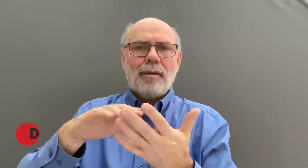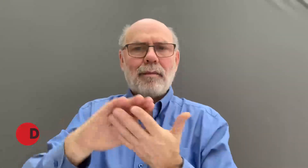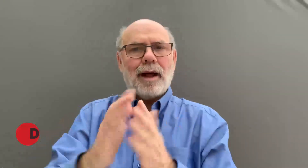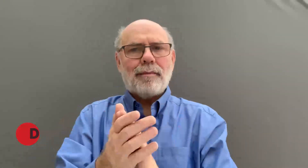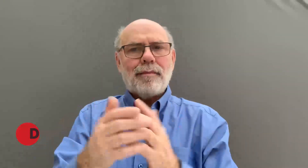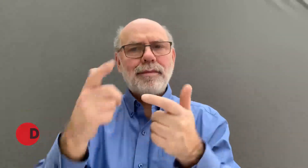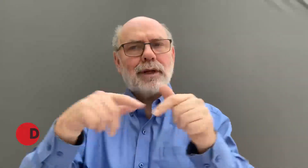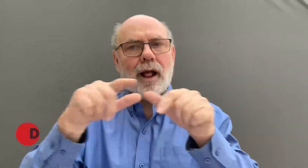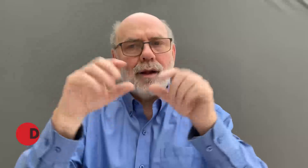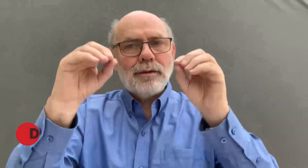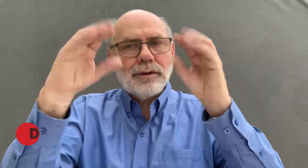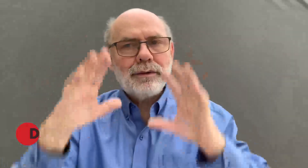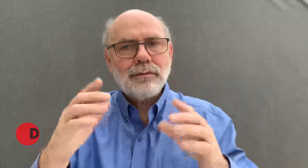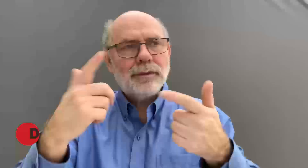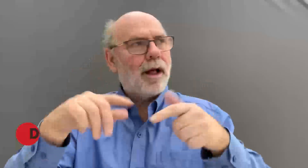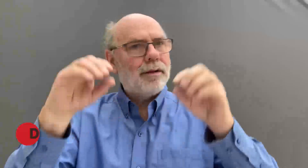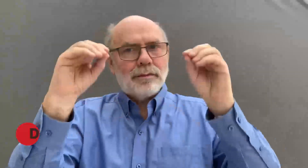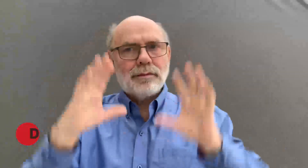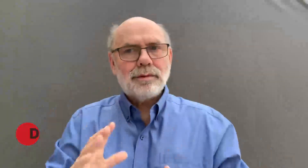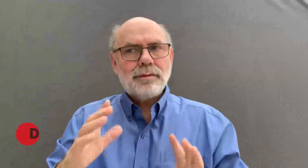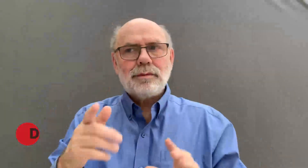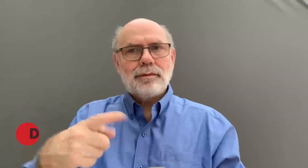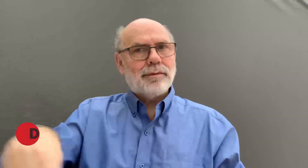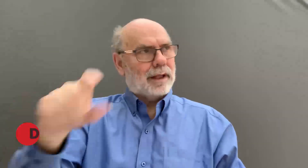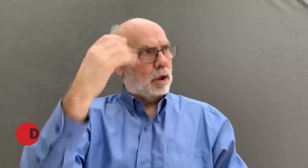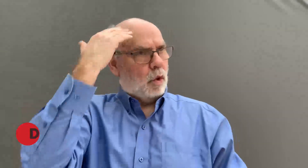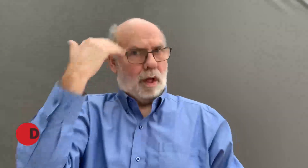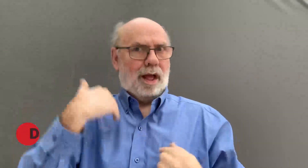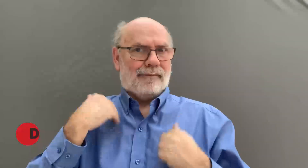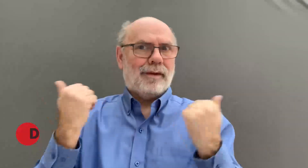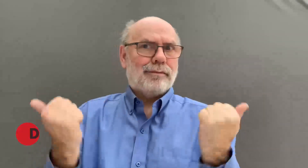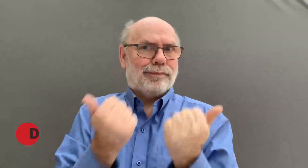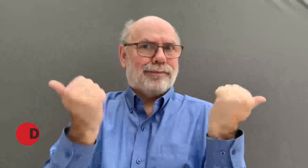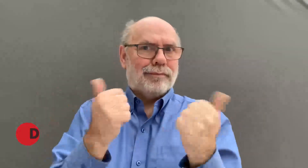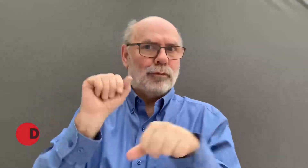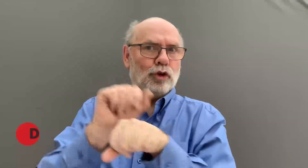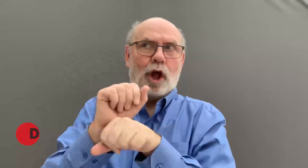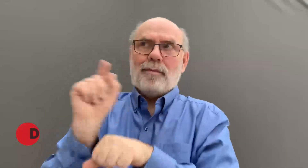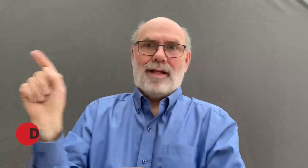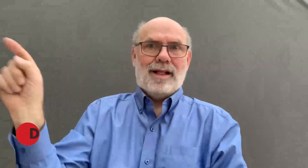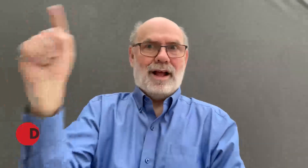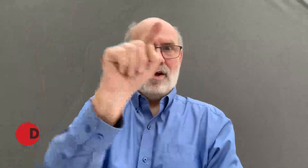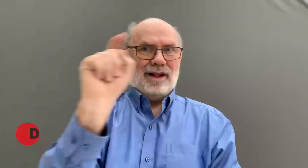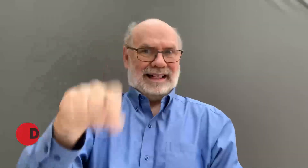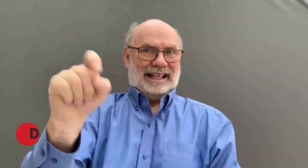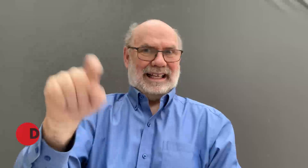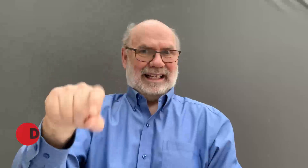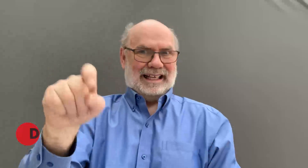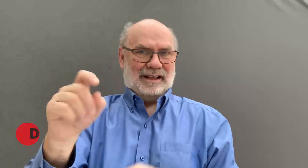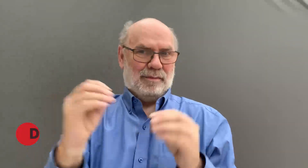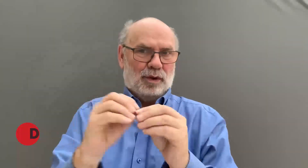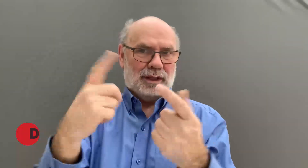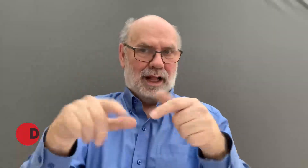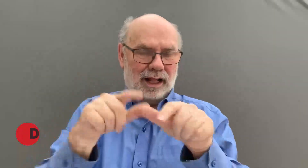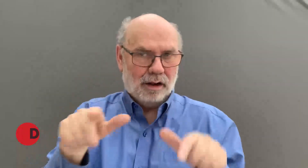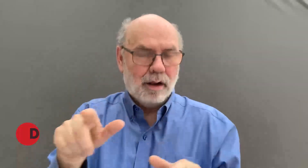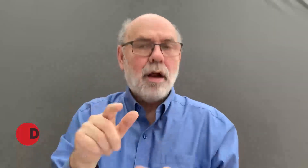become sign language teachers. They need to know that there are plenty of jobs out there and the need for more sign language instructors.